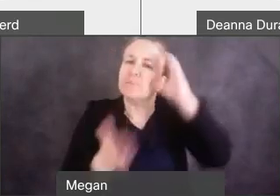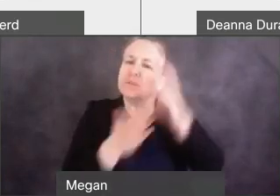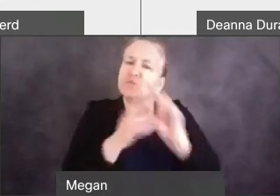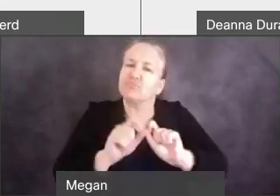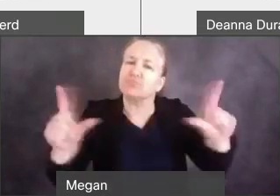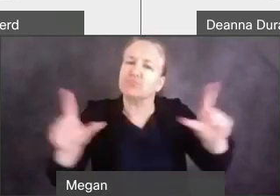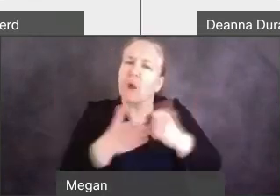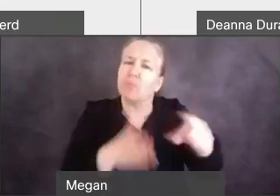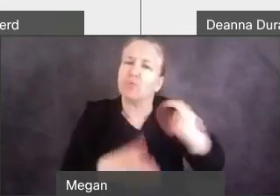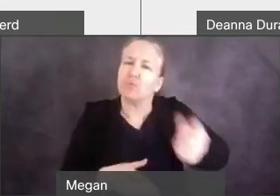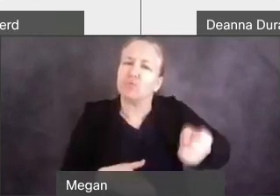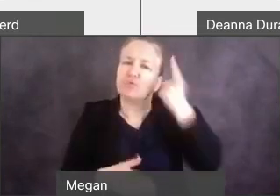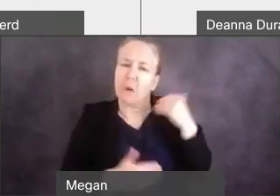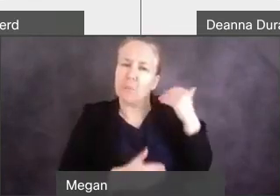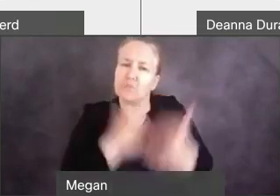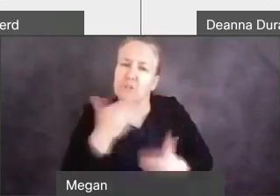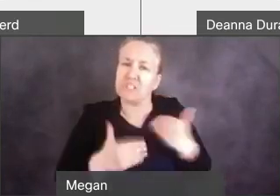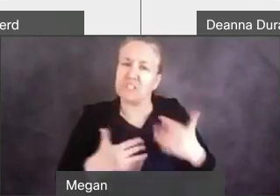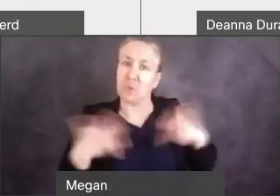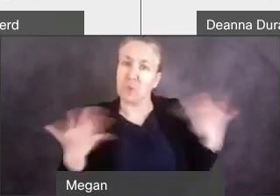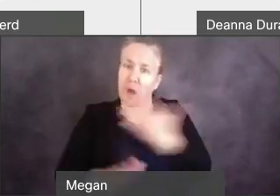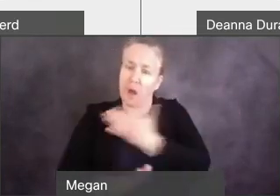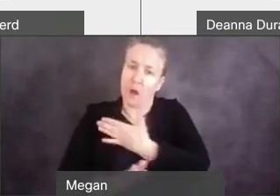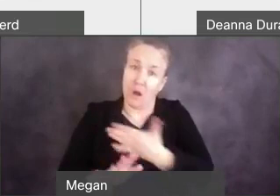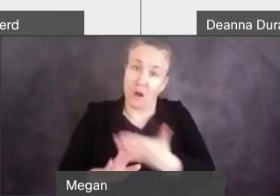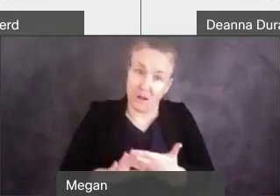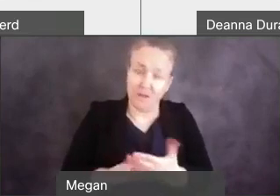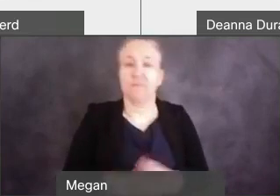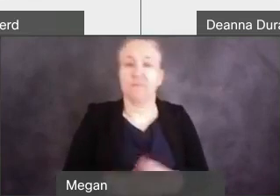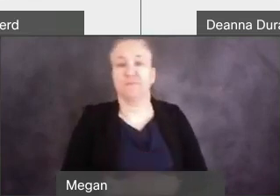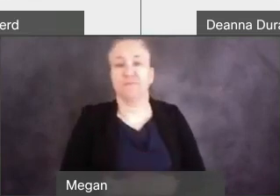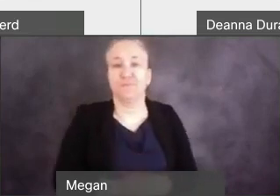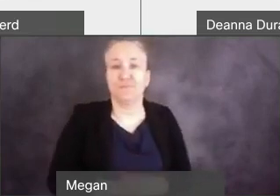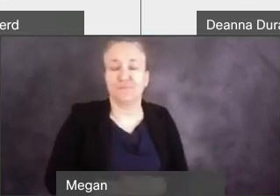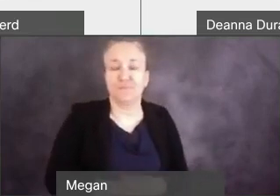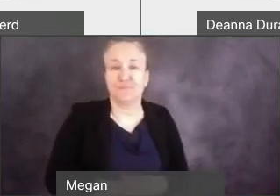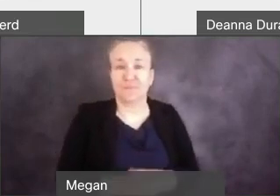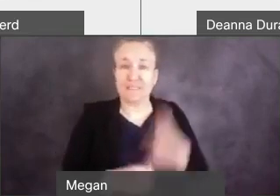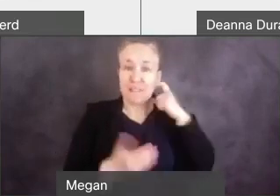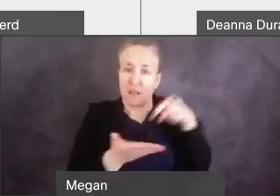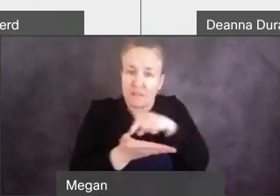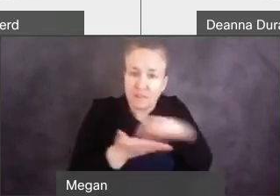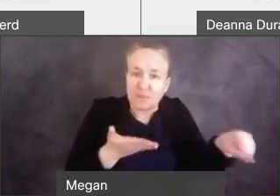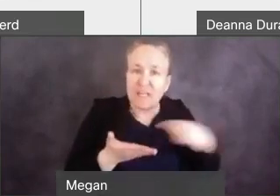this process. So we've changed the graphic a little bit this week and I'll explain it as we go through.